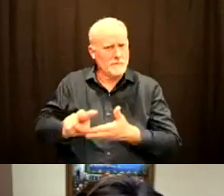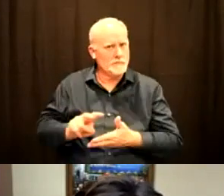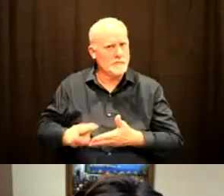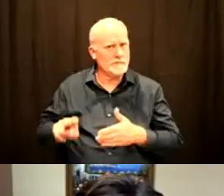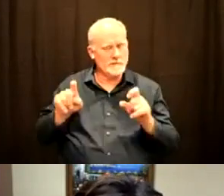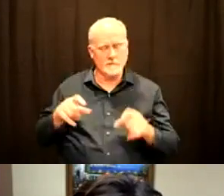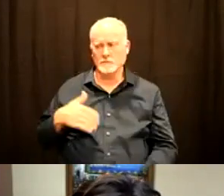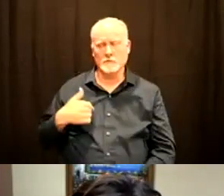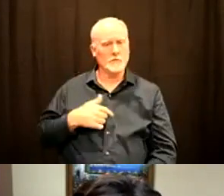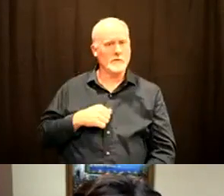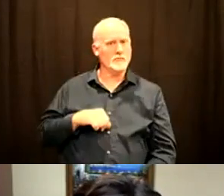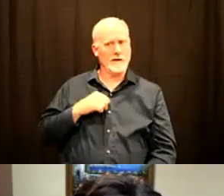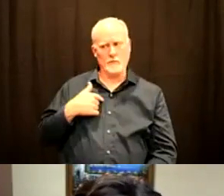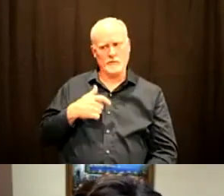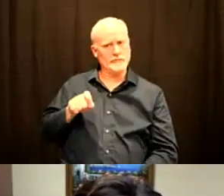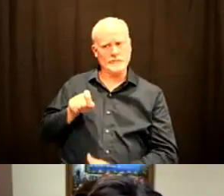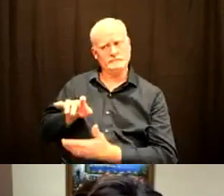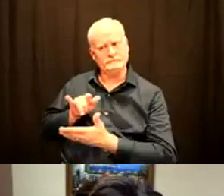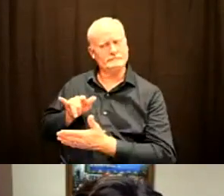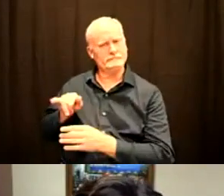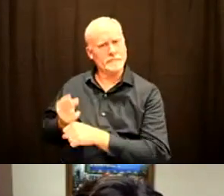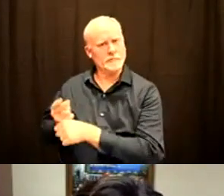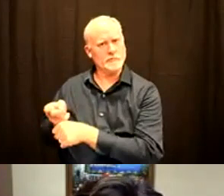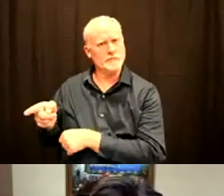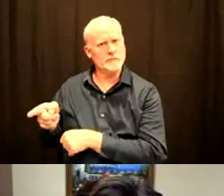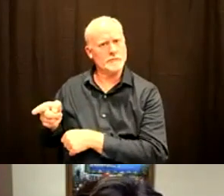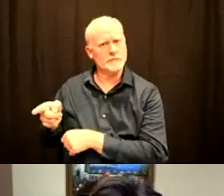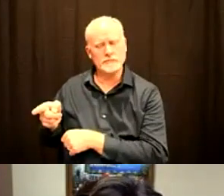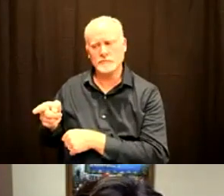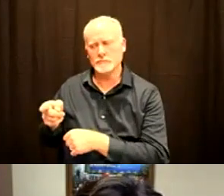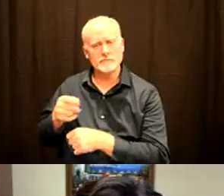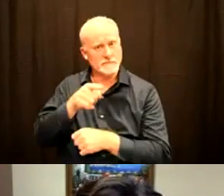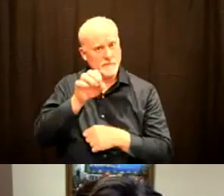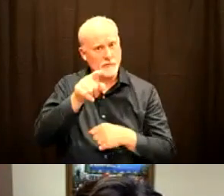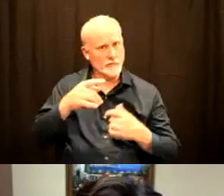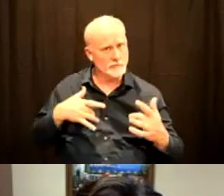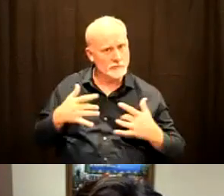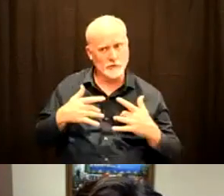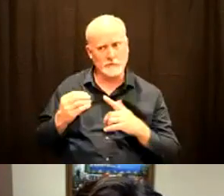of but take advantage of for those who still have concerns about their risk and exposure i